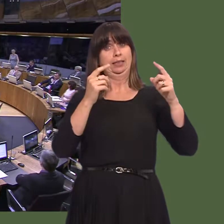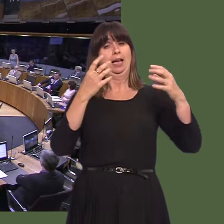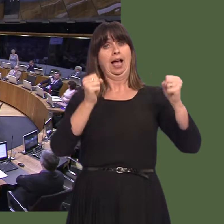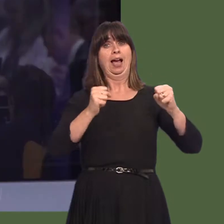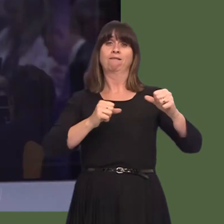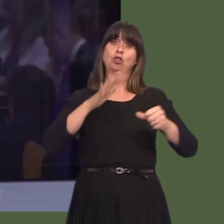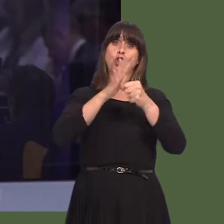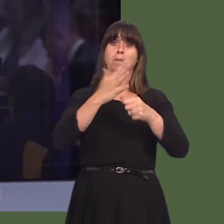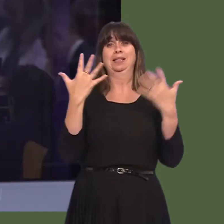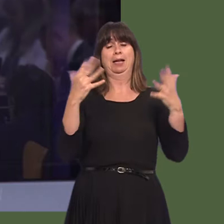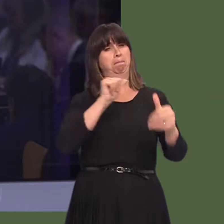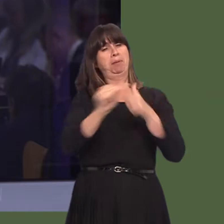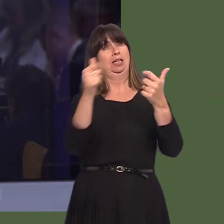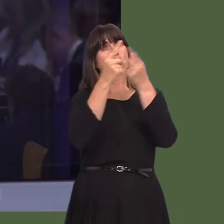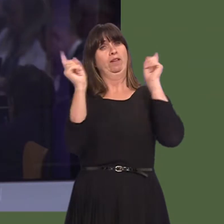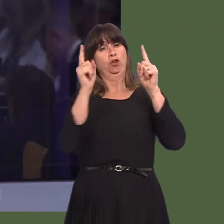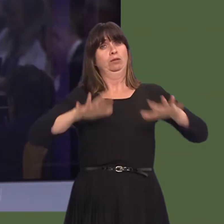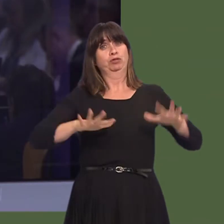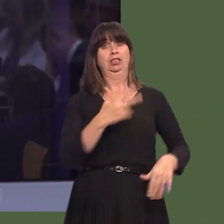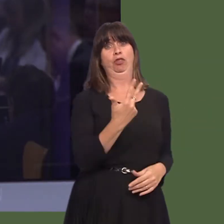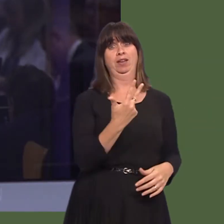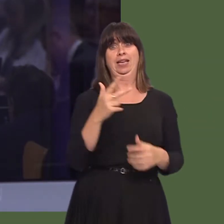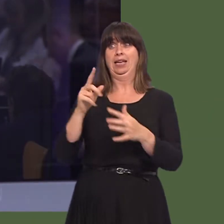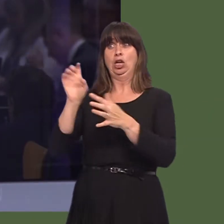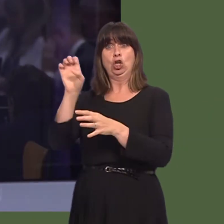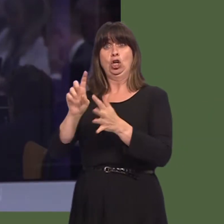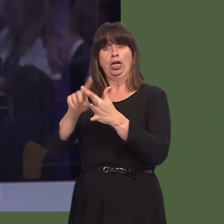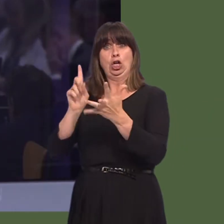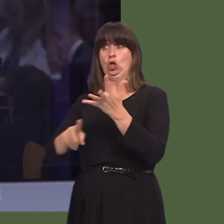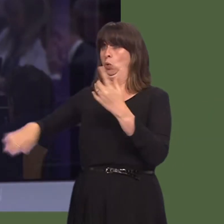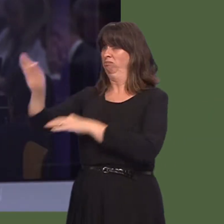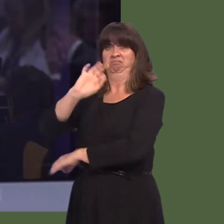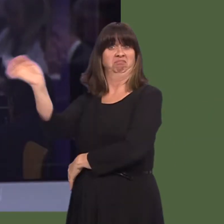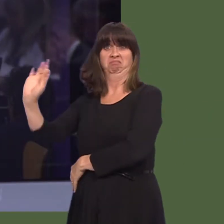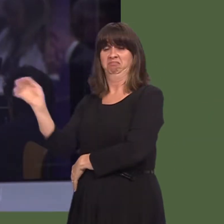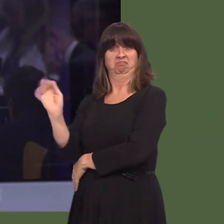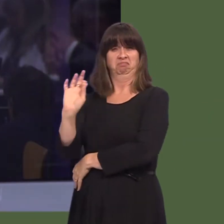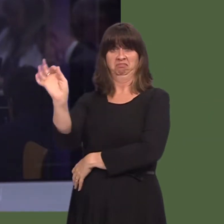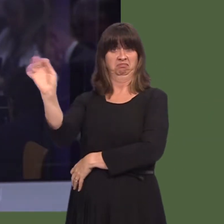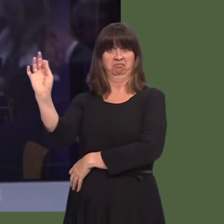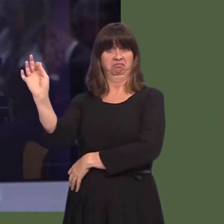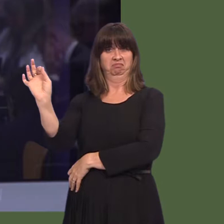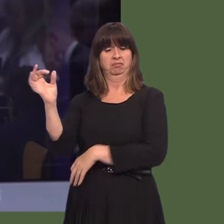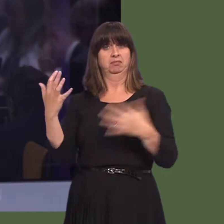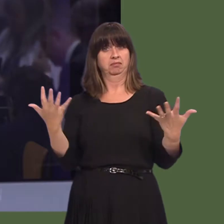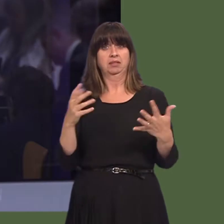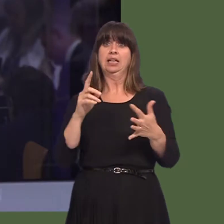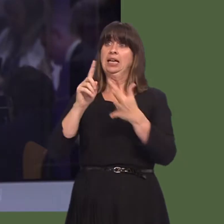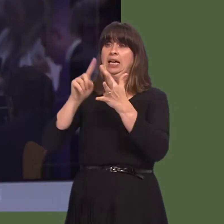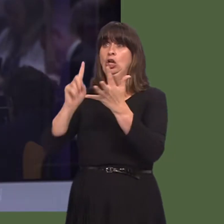The rest of the EU has none; they're not even in the top 30. Has the First Minister made any assessment of the impact on EU students, Government and